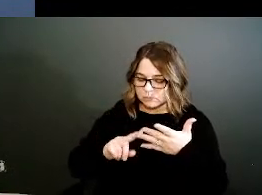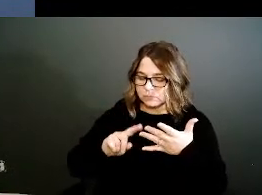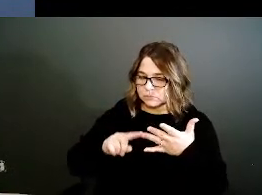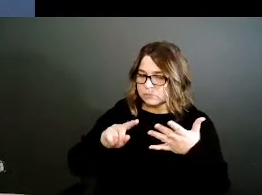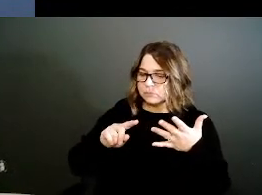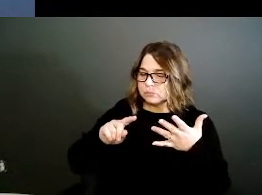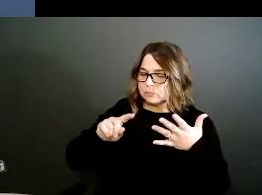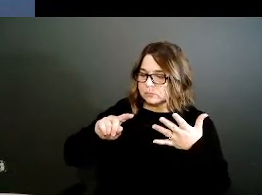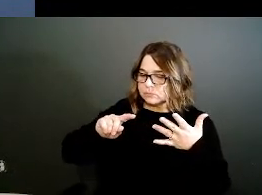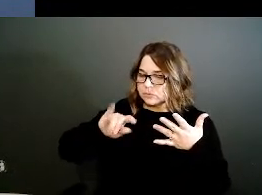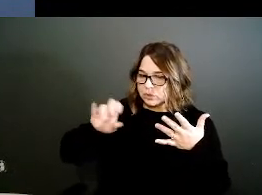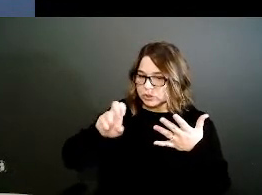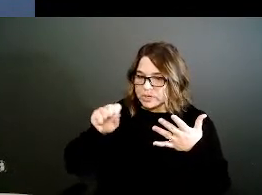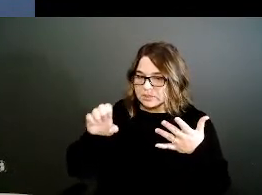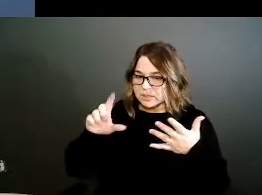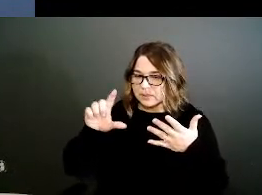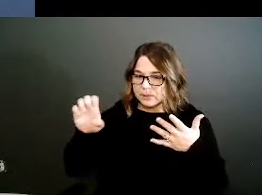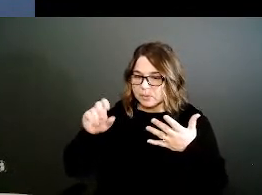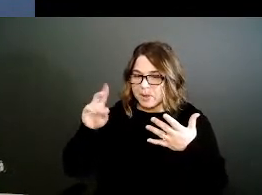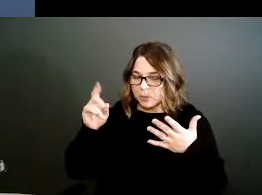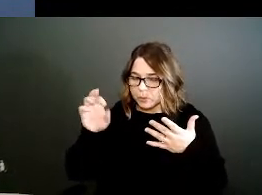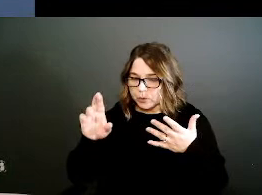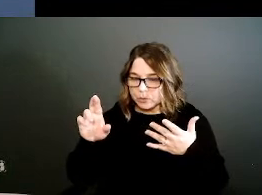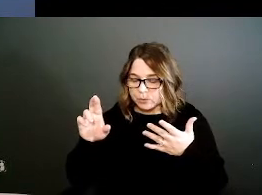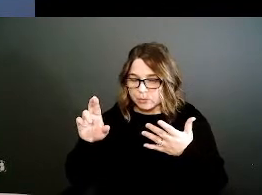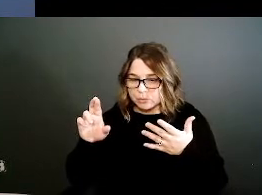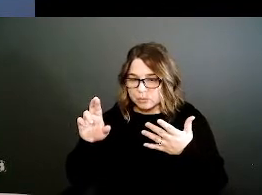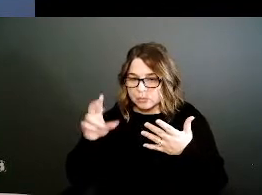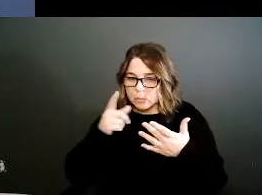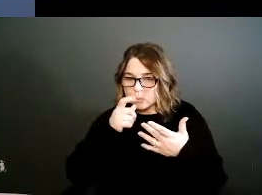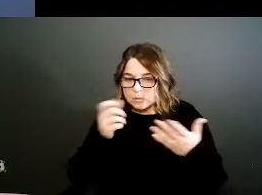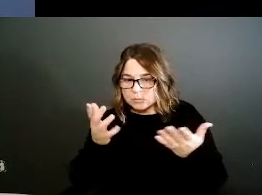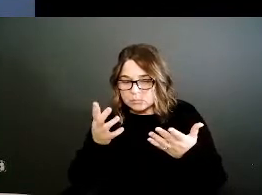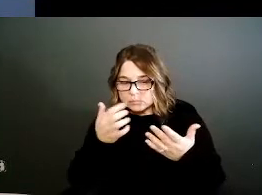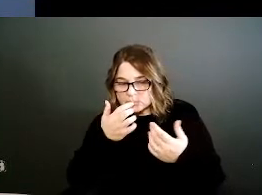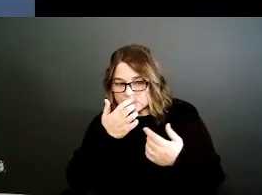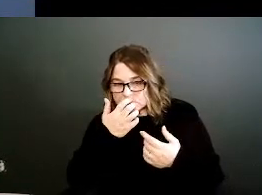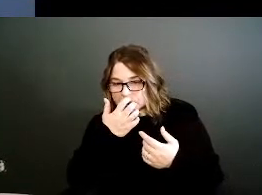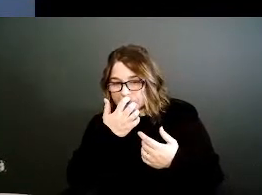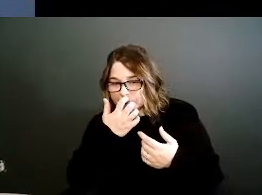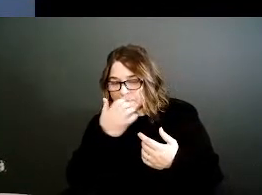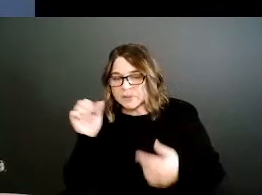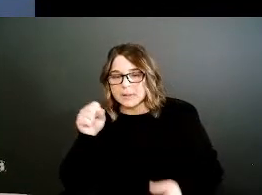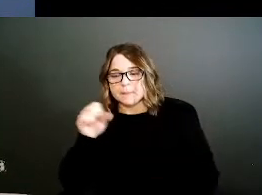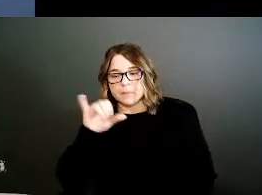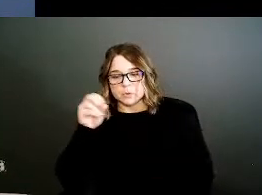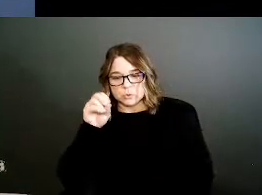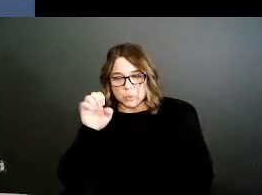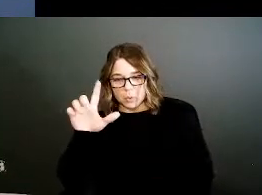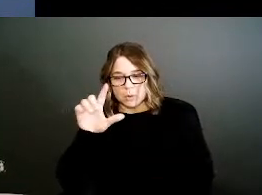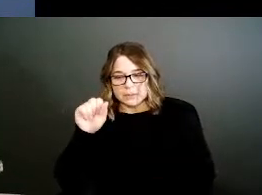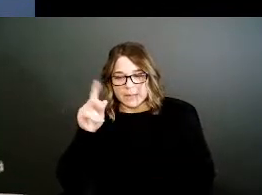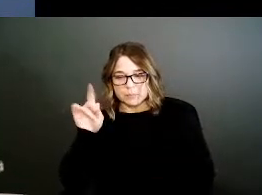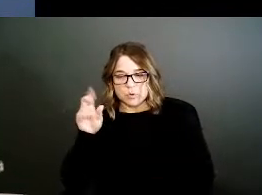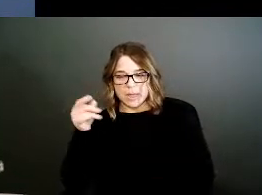JESSE LEE BOUDER OR JOEL ABRAHAMSON. IF ANY OF YOU ARE ON THE LINE. ≫ YEAH, THIS IS JOEL ABRAHAMSON. ≫ COUNCIL PRESIDENT BENDER: WELCOME. ≫ OKAY, THANK YOU.